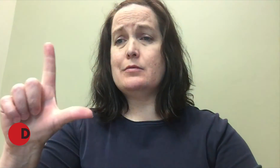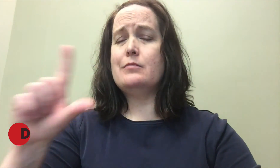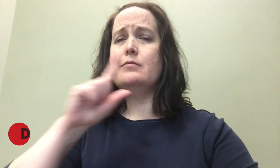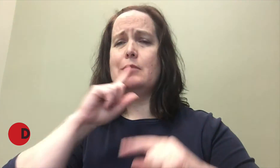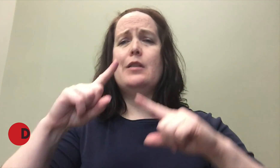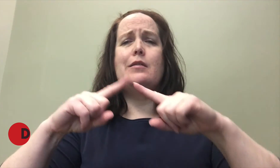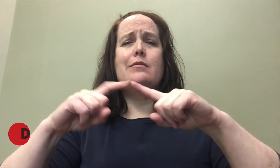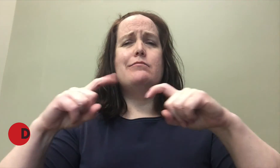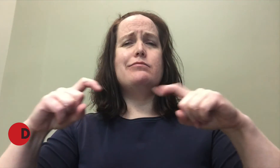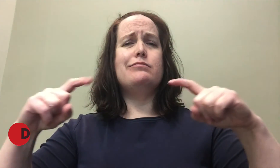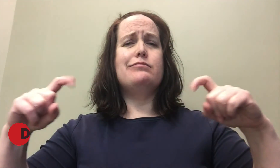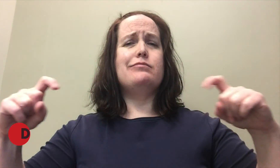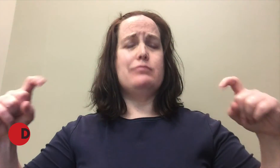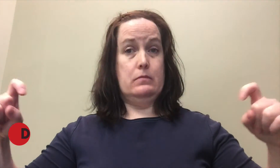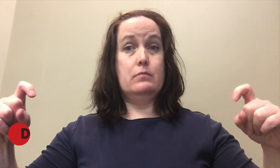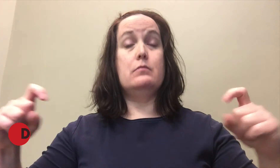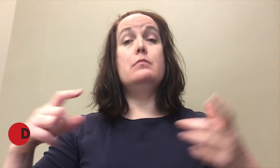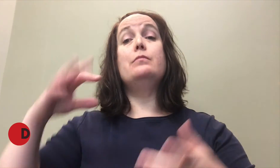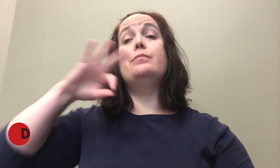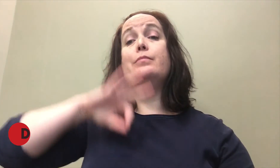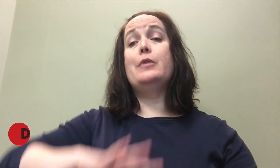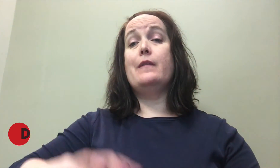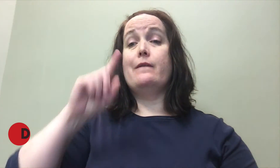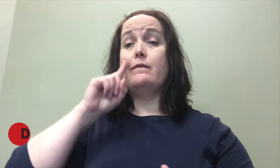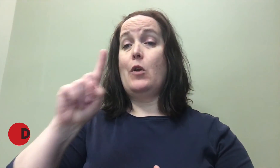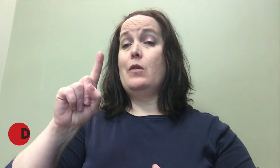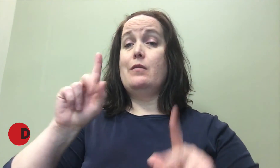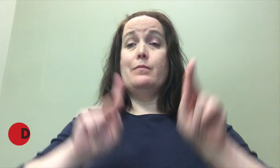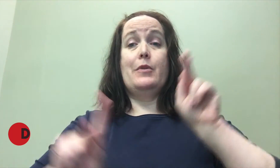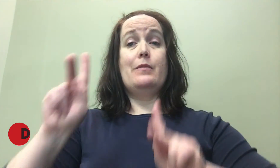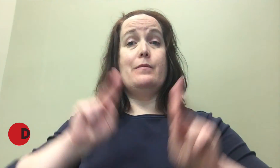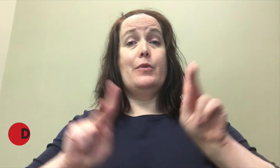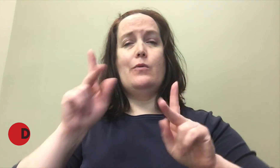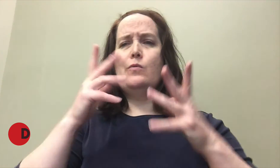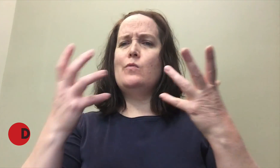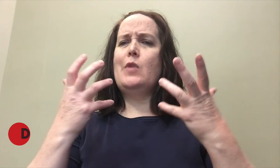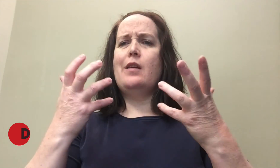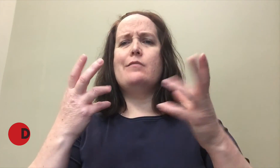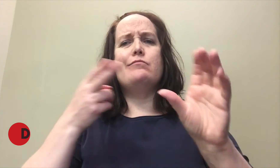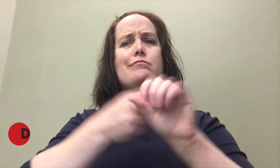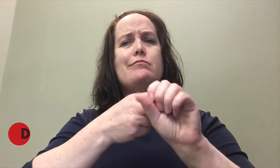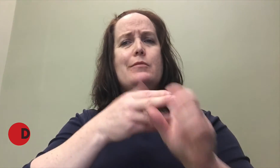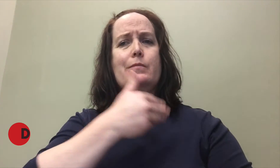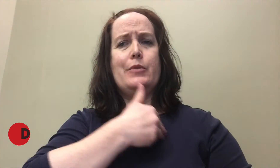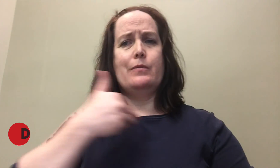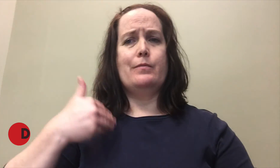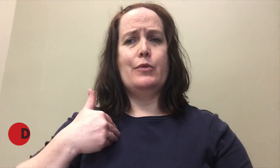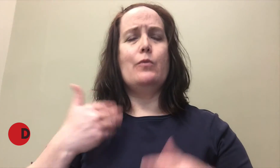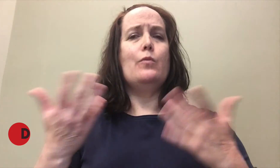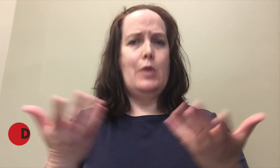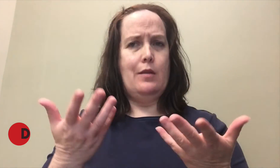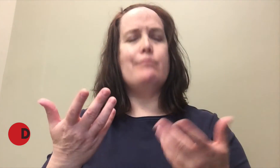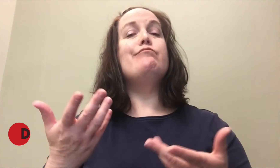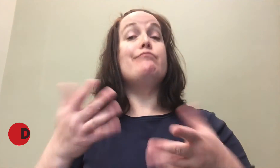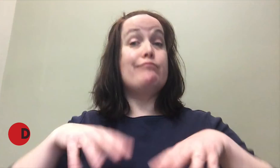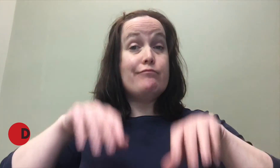Benefiting people who would like to join as members